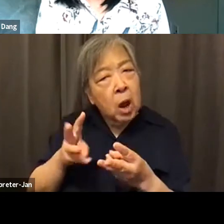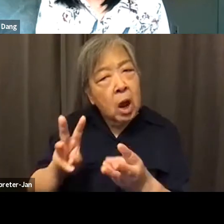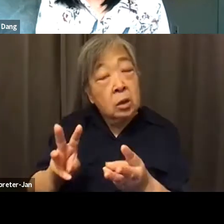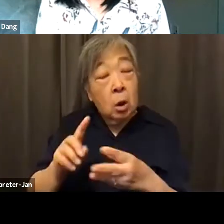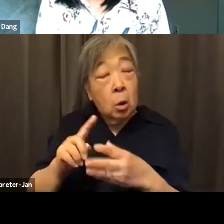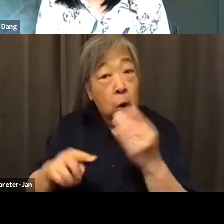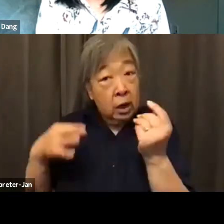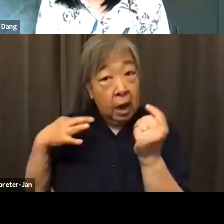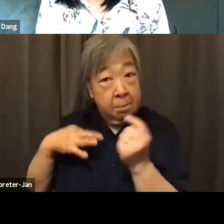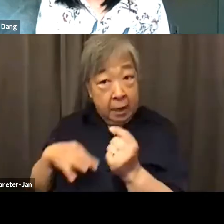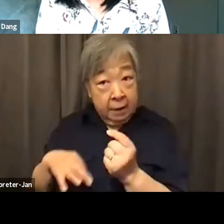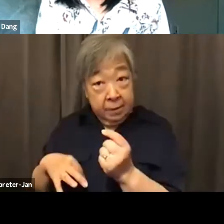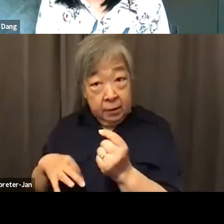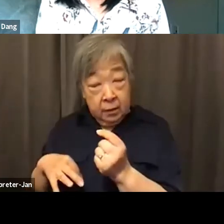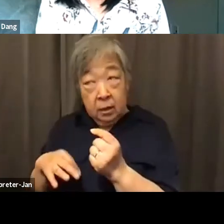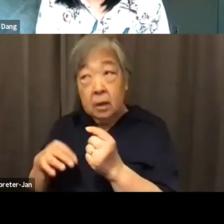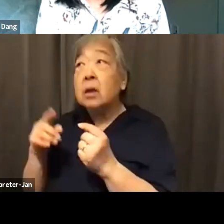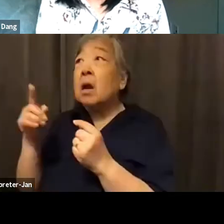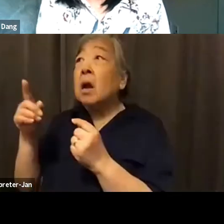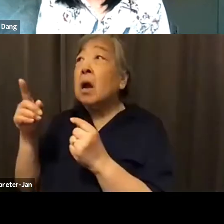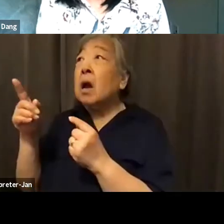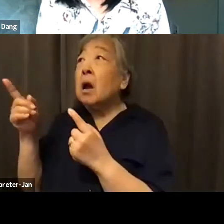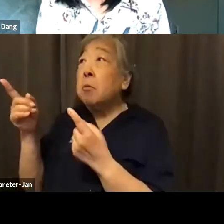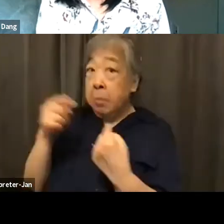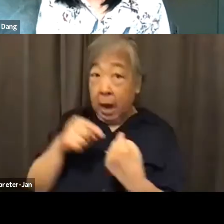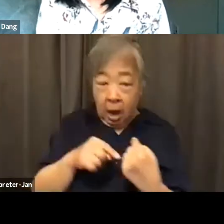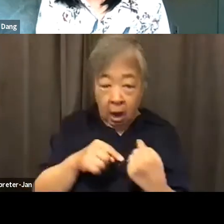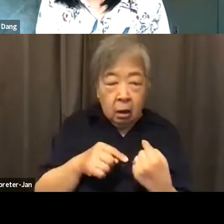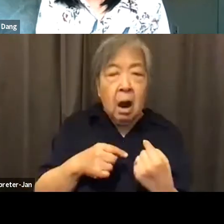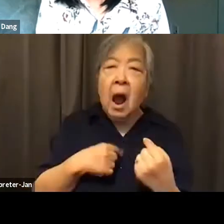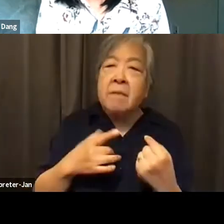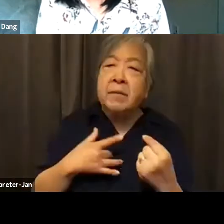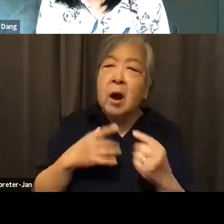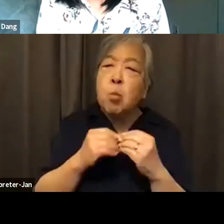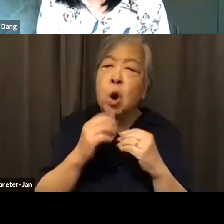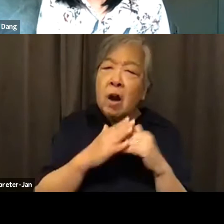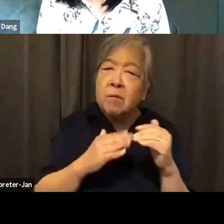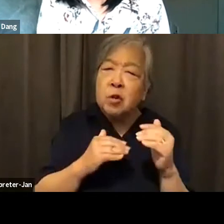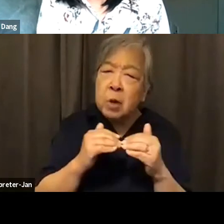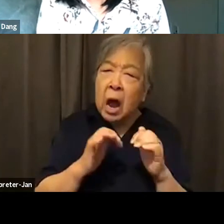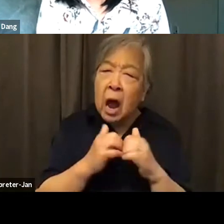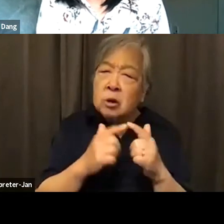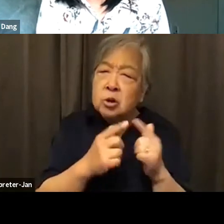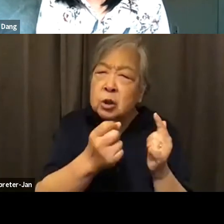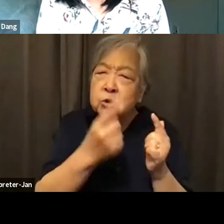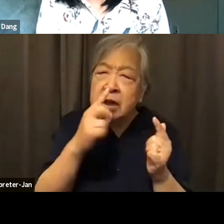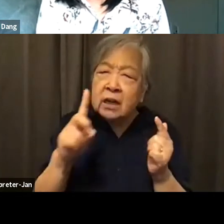back home was more comfort on understanding disability, and researching it, and being